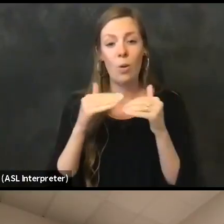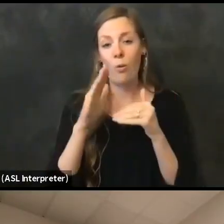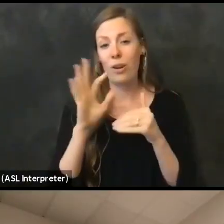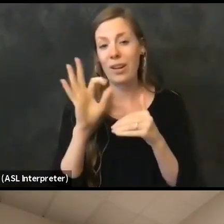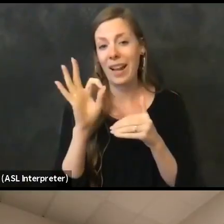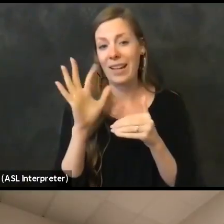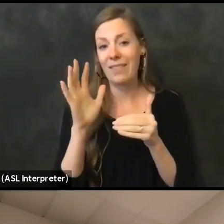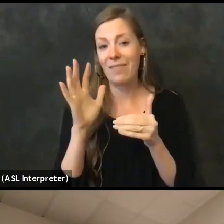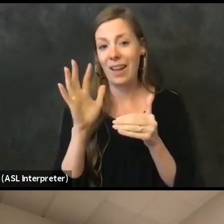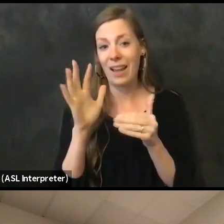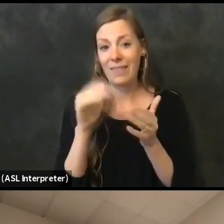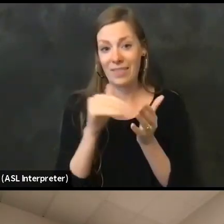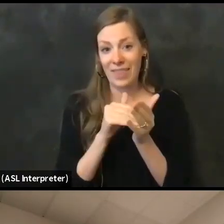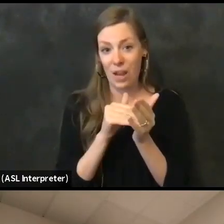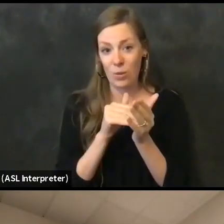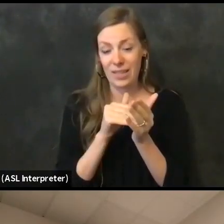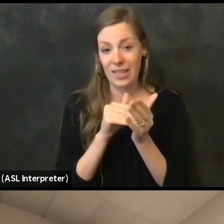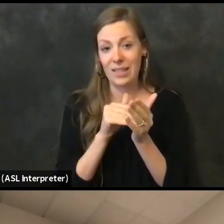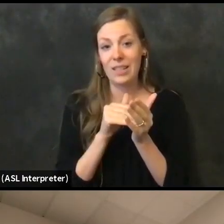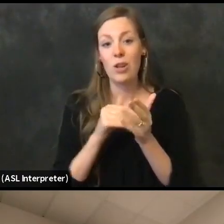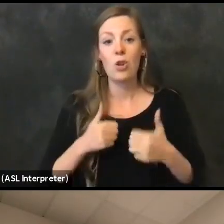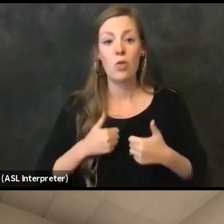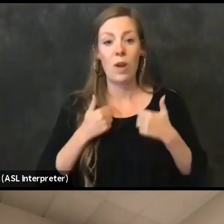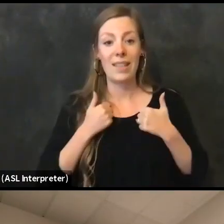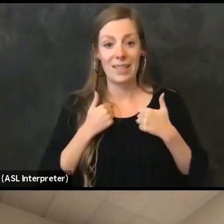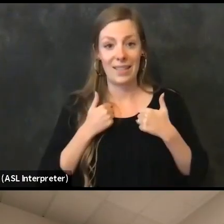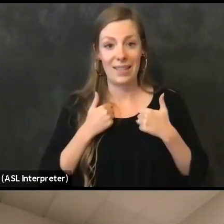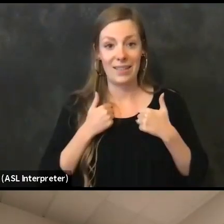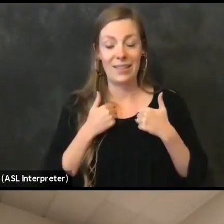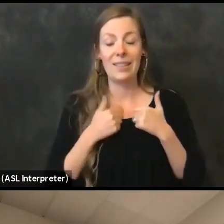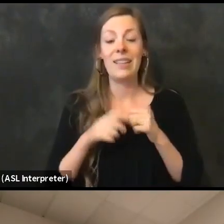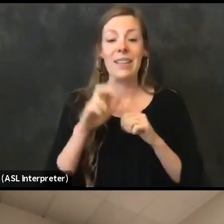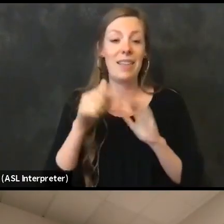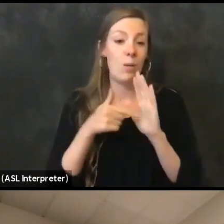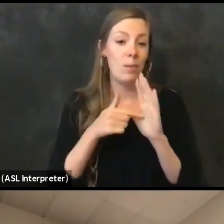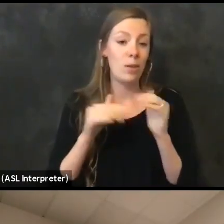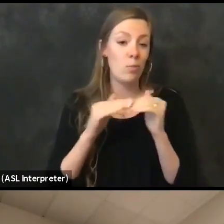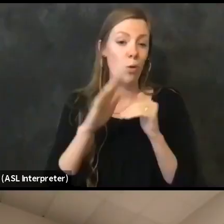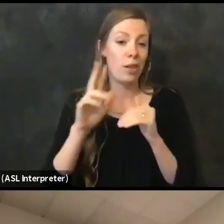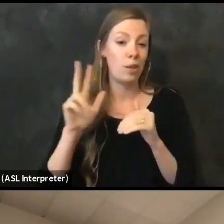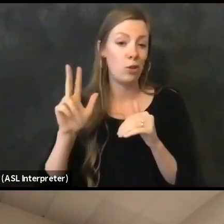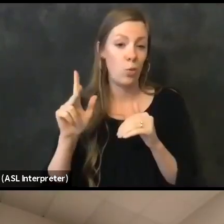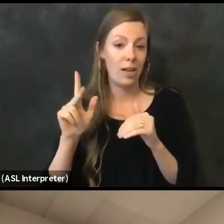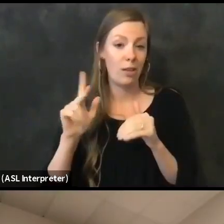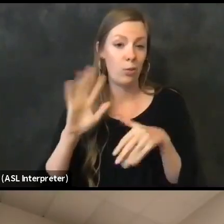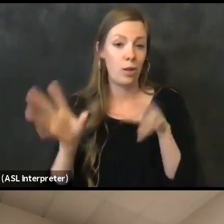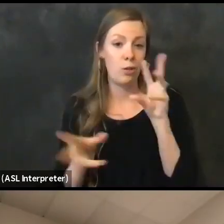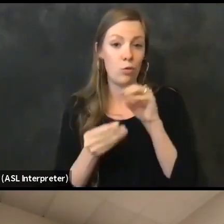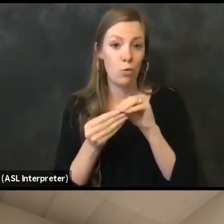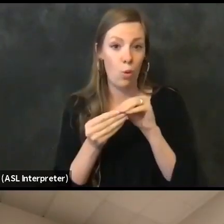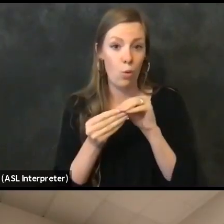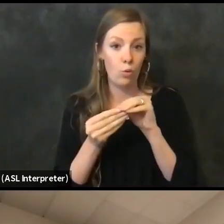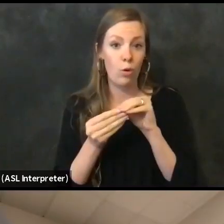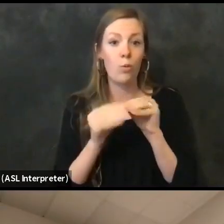Sonoma County residents working together, which represents more than twenty three percent of our population aged 16 and older.